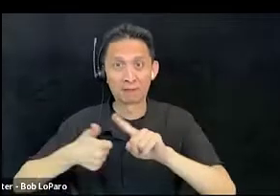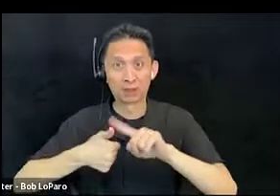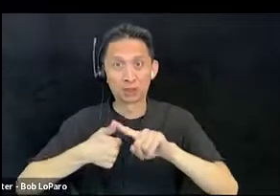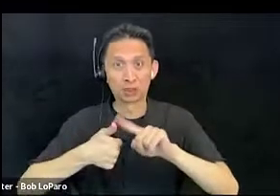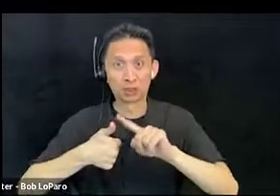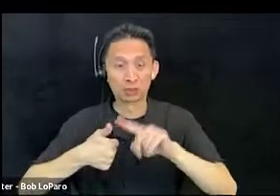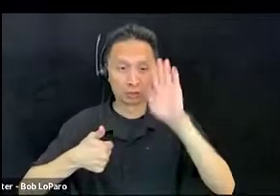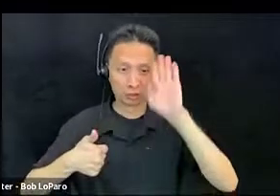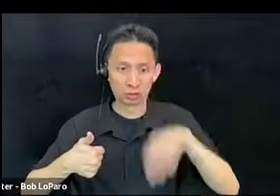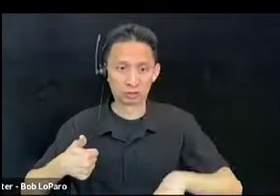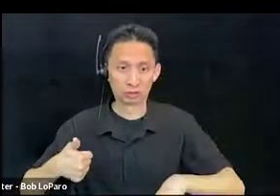What's the symbol?